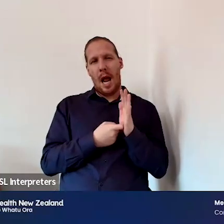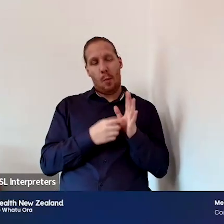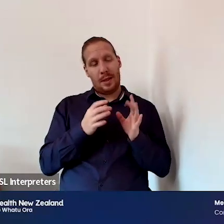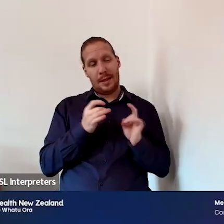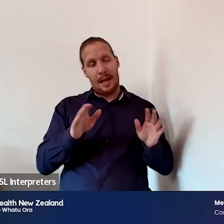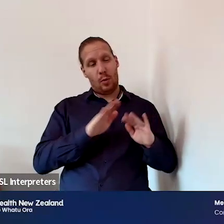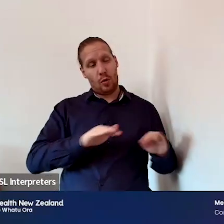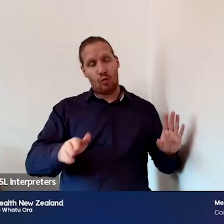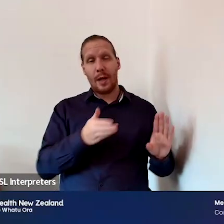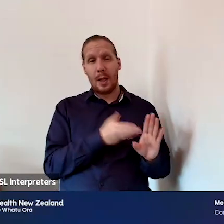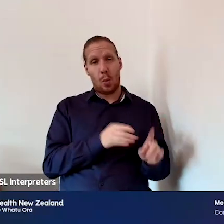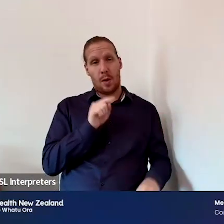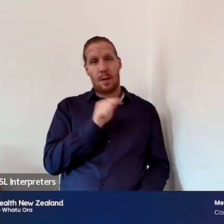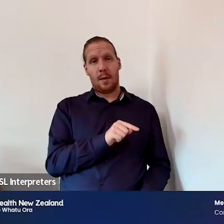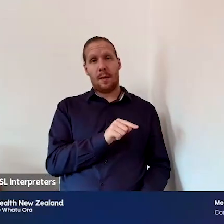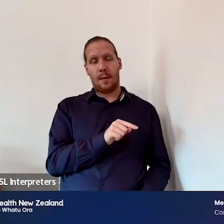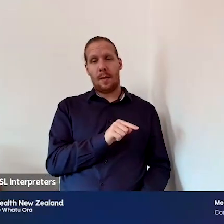like to think, because children and youth are so important.